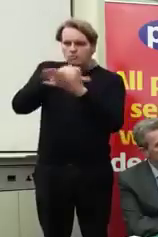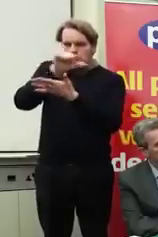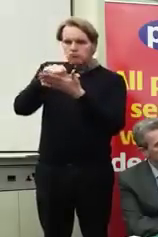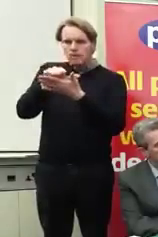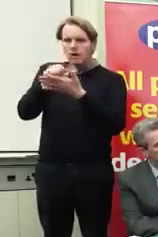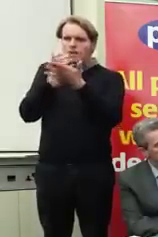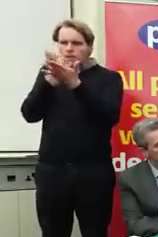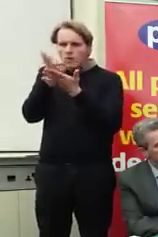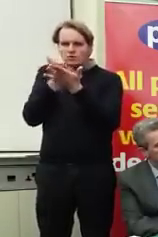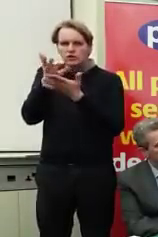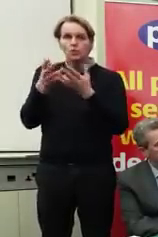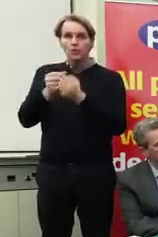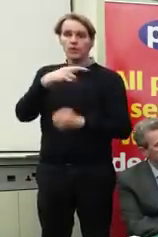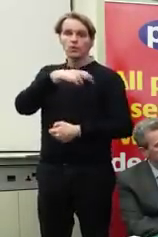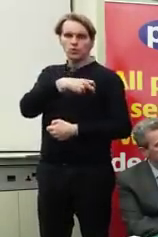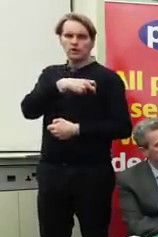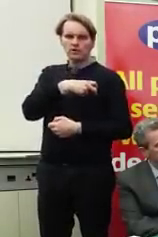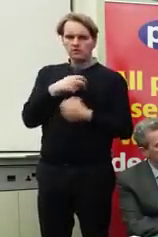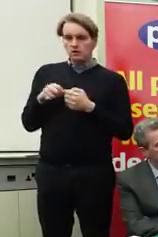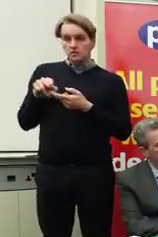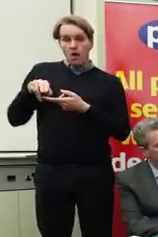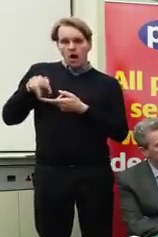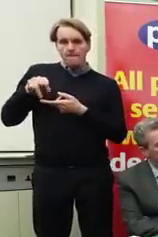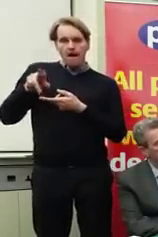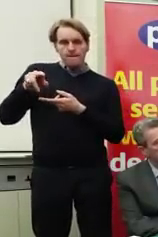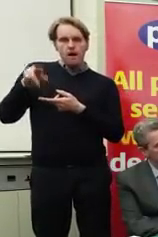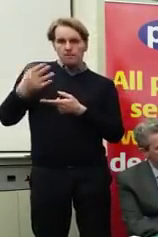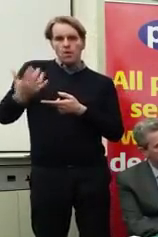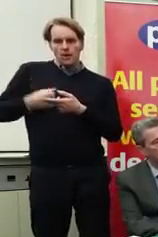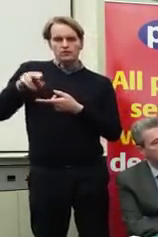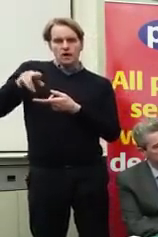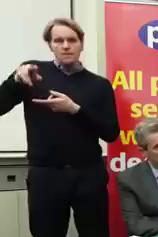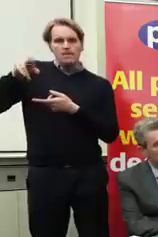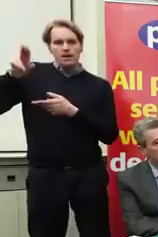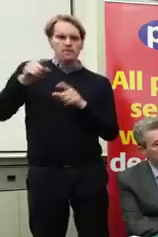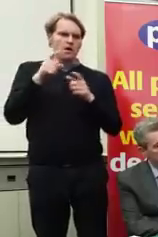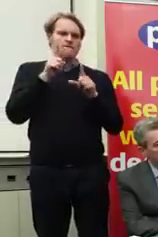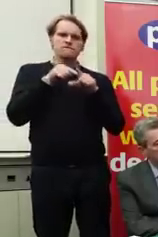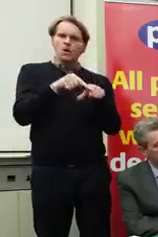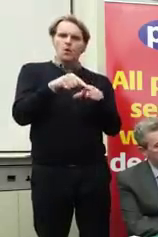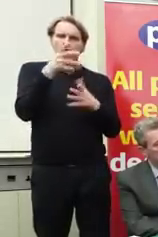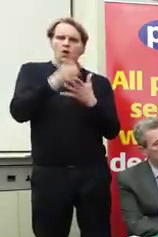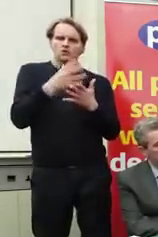pace with inflation but also that they tackle some of the money that they've lost over the years so what's happened, we've made it clear about that, but the